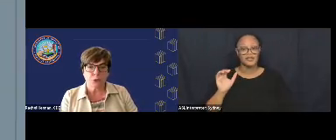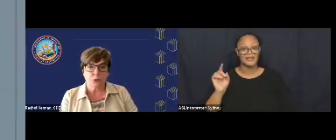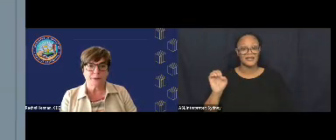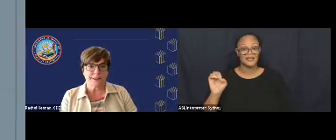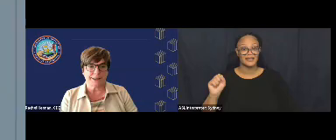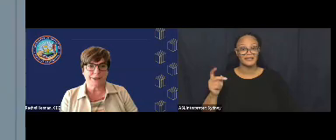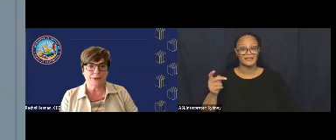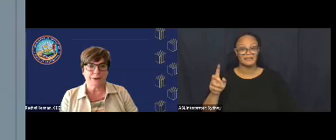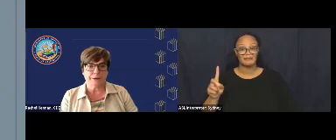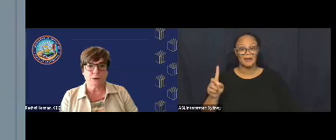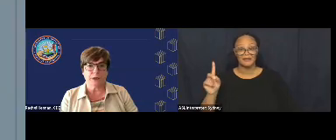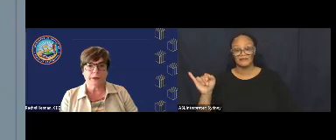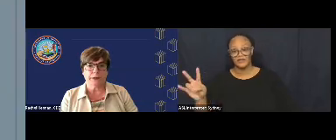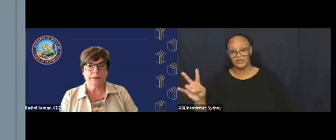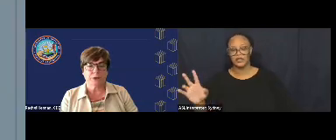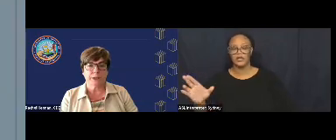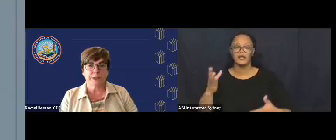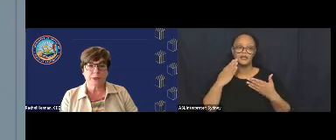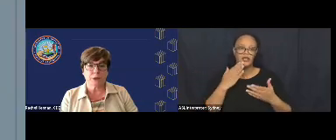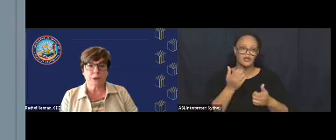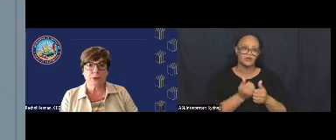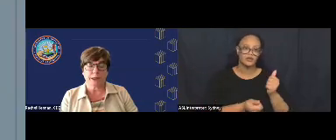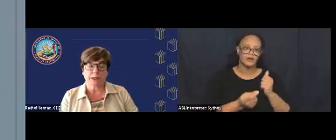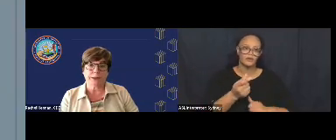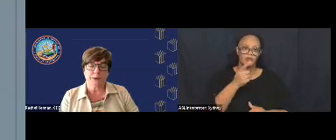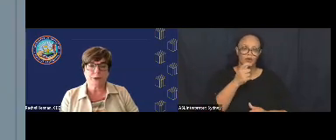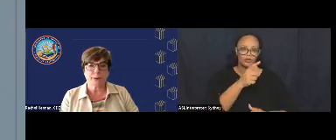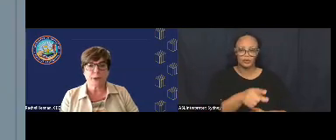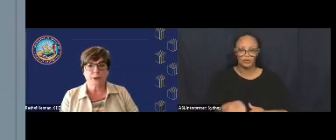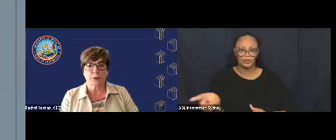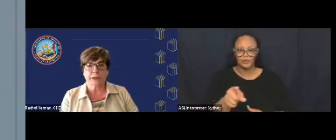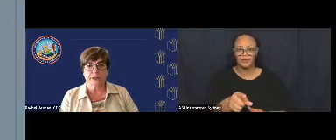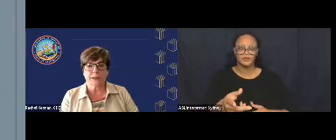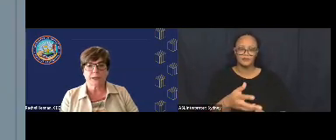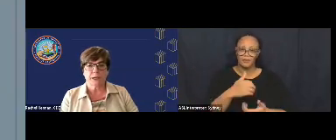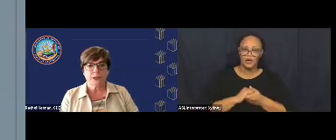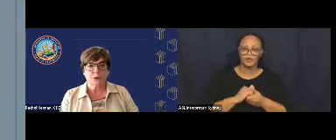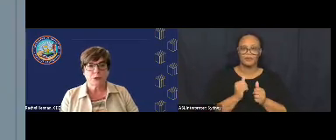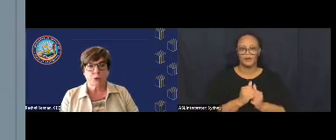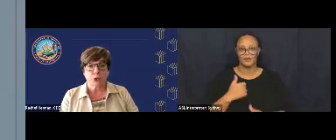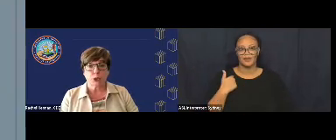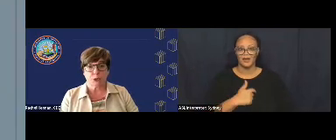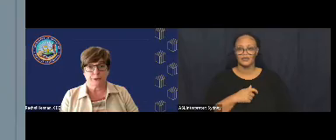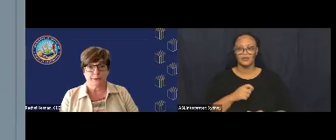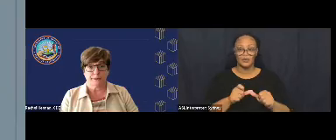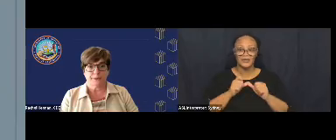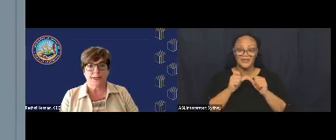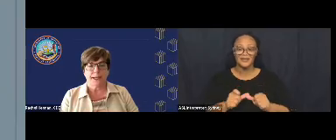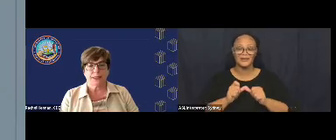an enormous thank you to everyone to continue that continues to partner with us to learn